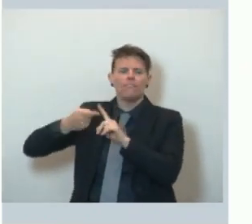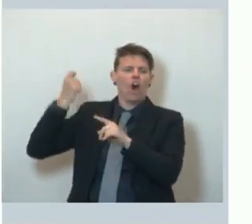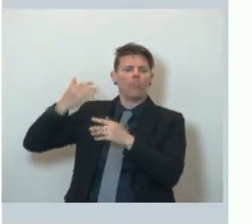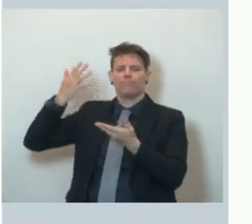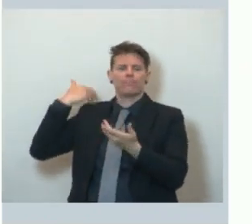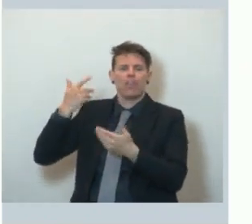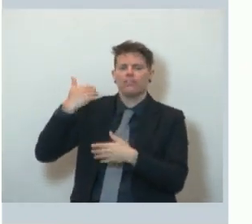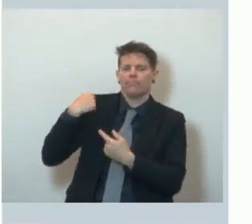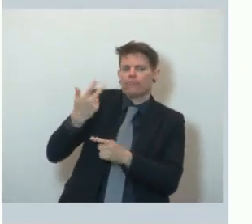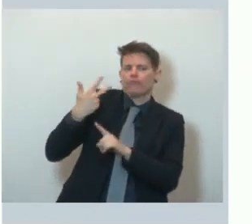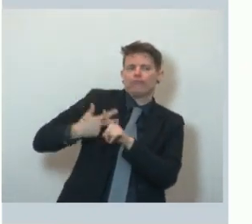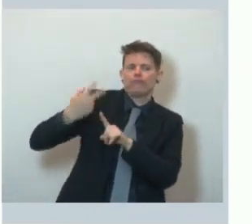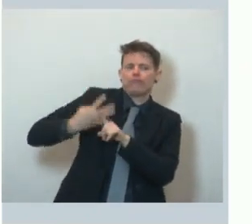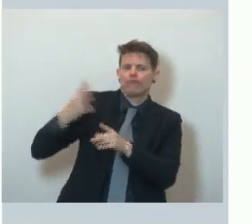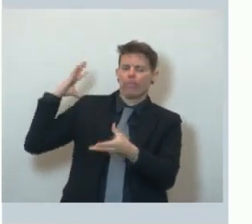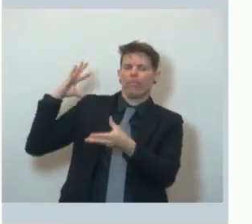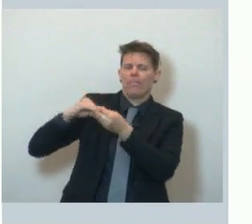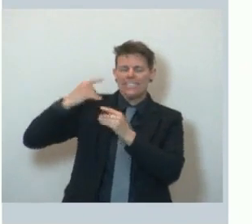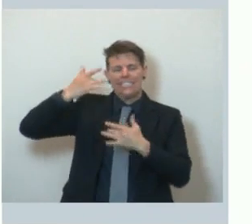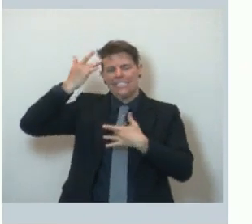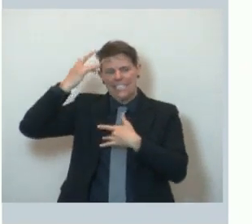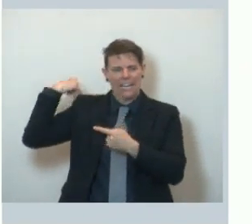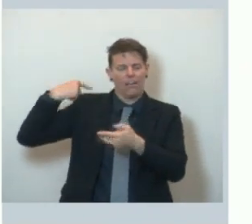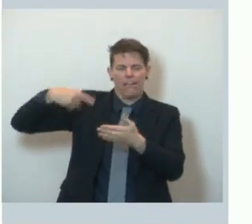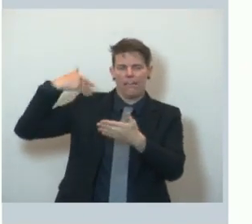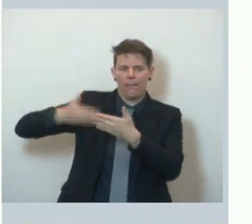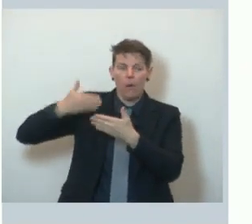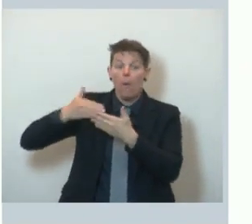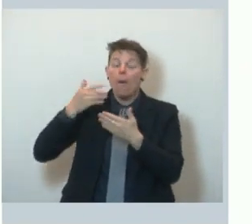THEY TELL YOU YOU’D HAVE HAD COVID INFECTION IN THE PAST.